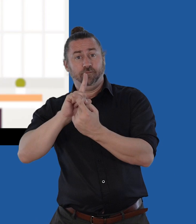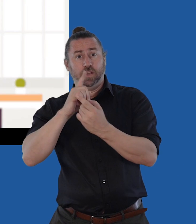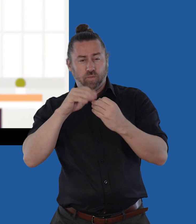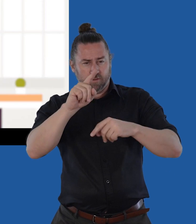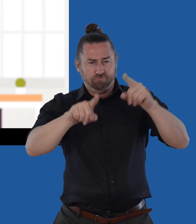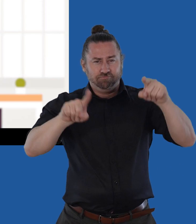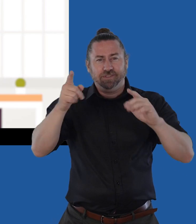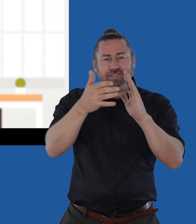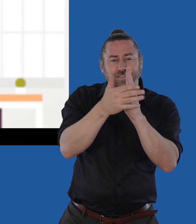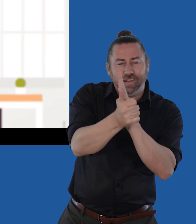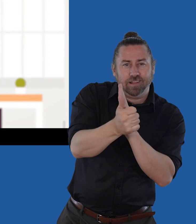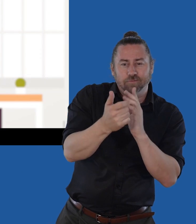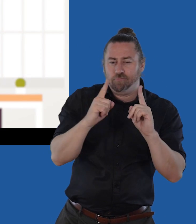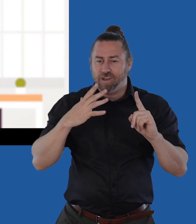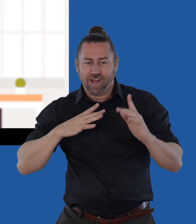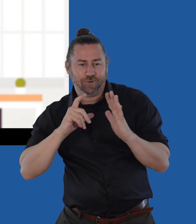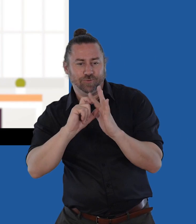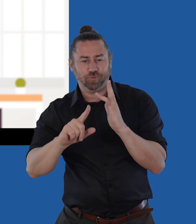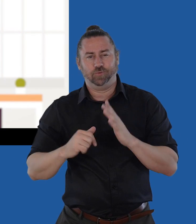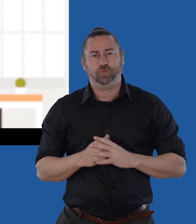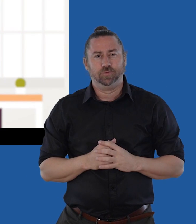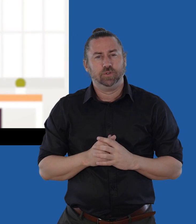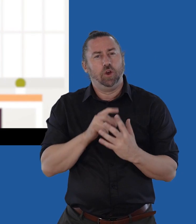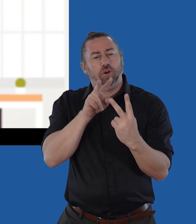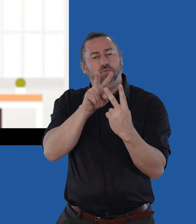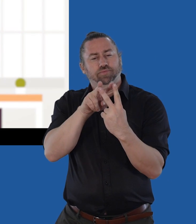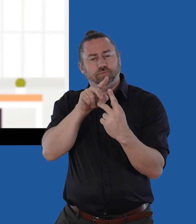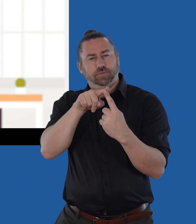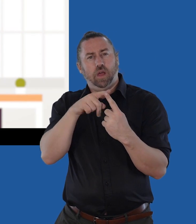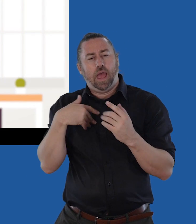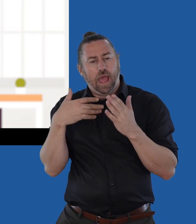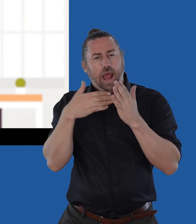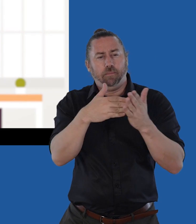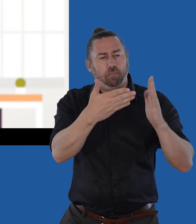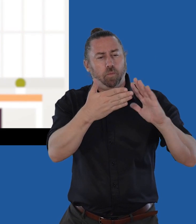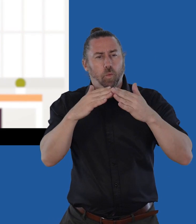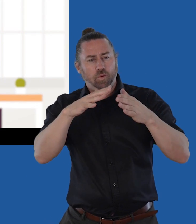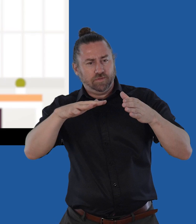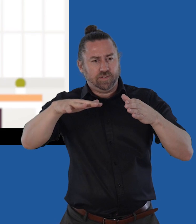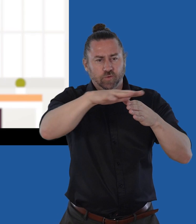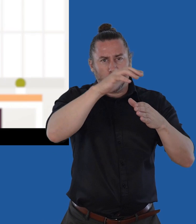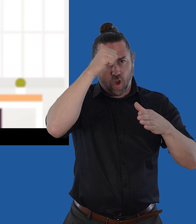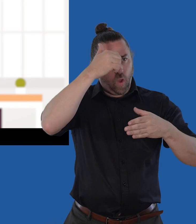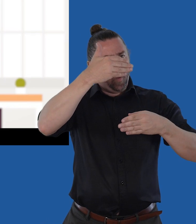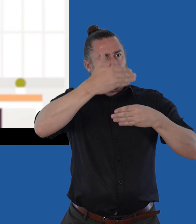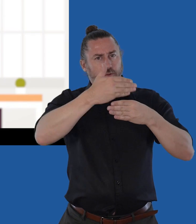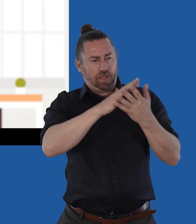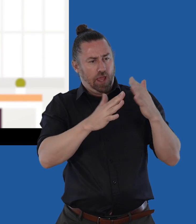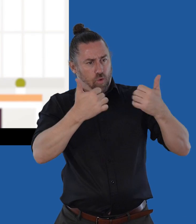We have two main goals, first is to help the community learn what's new in windows, and get feedback, and how our products are currently working for them.